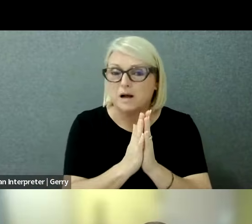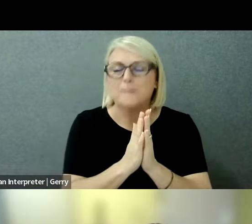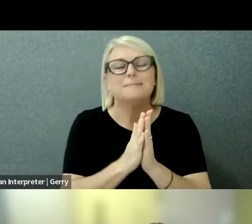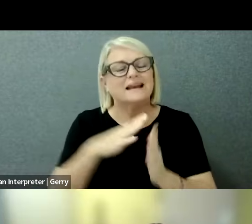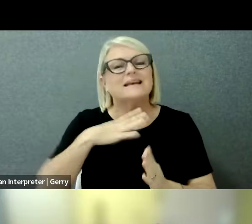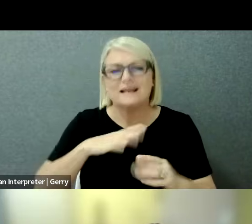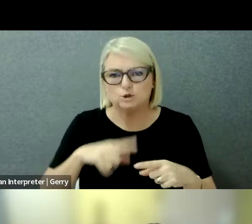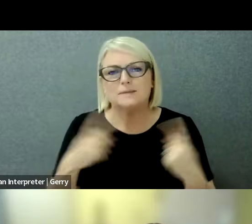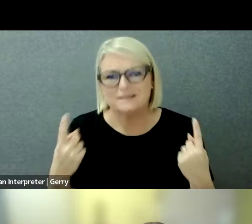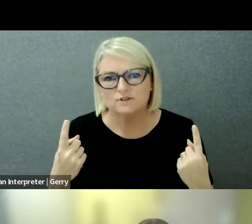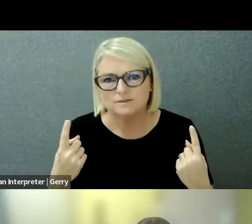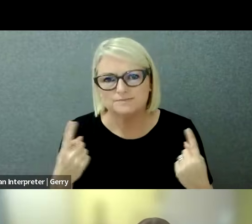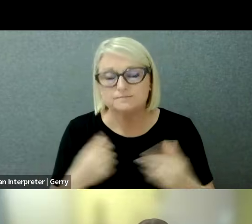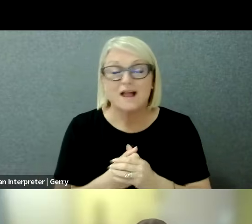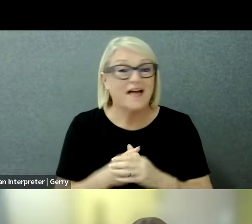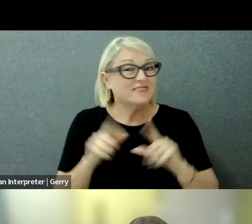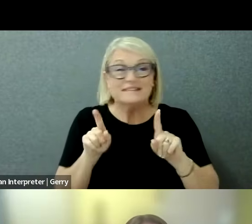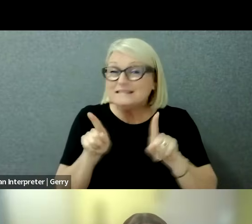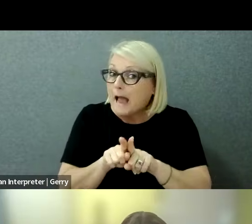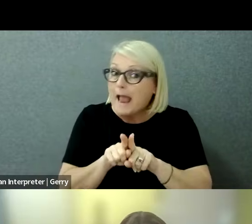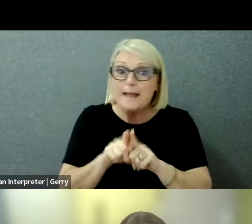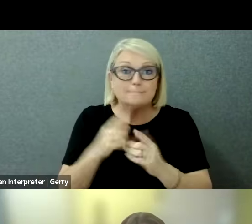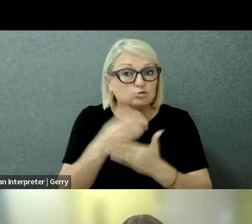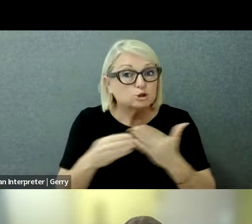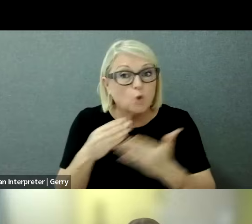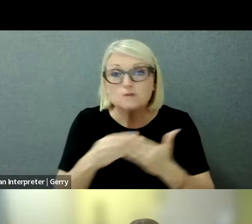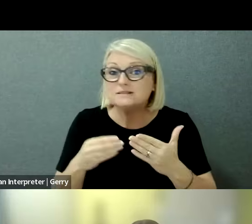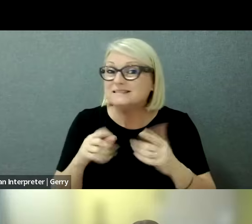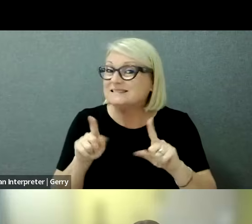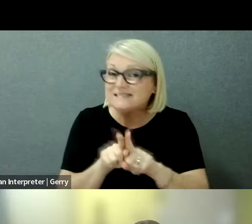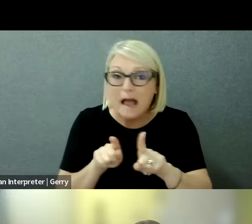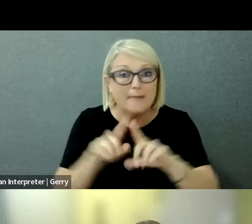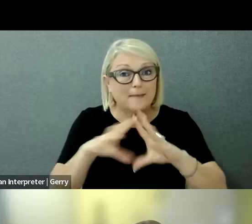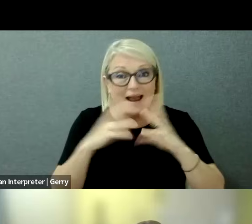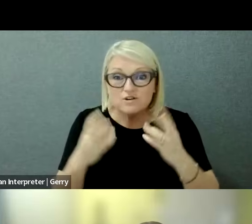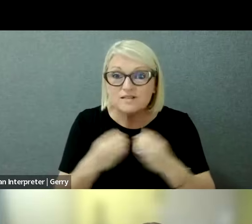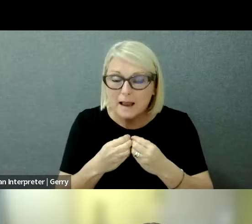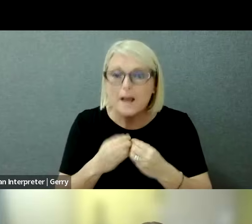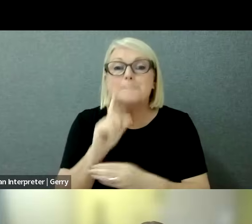It's the same stuff, just with reach and intensity in a universal platform. And that's what's going